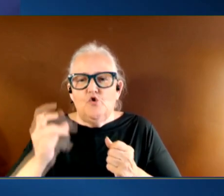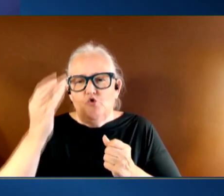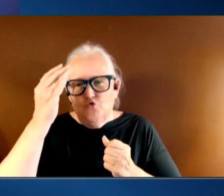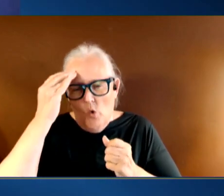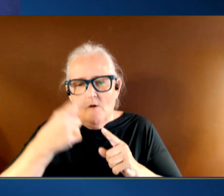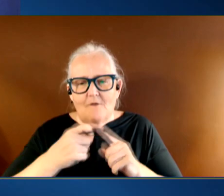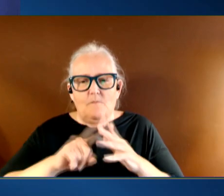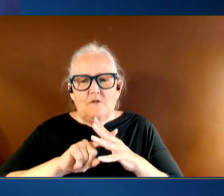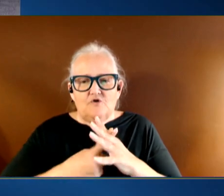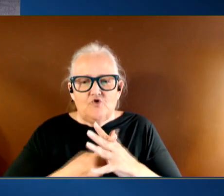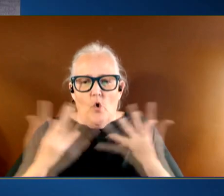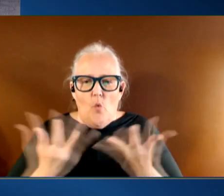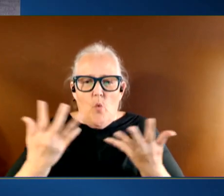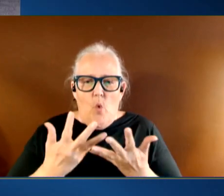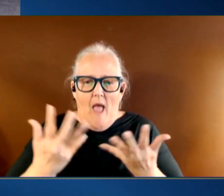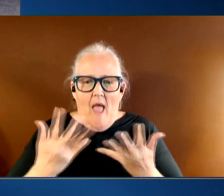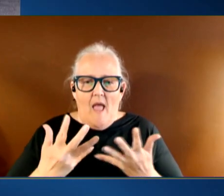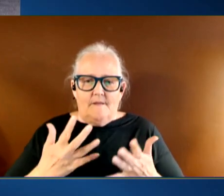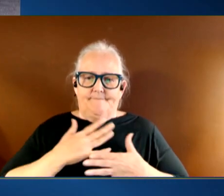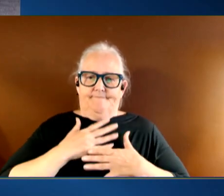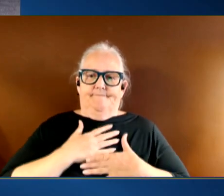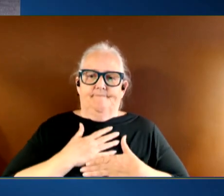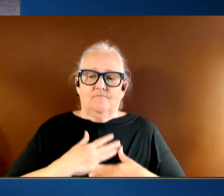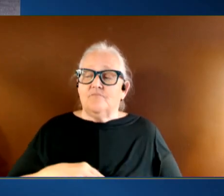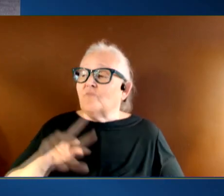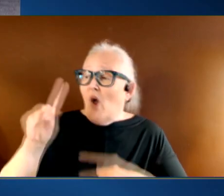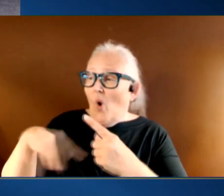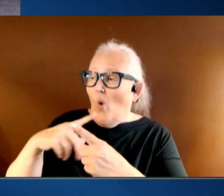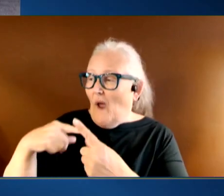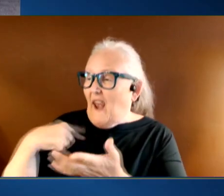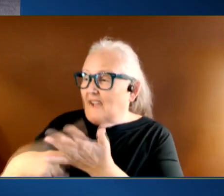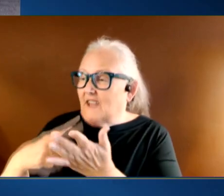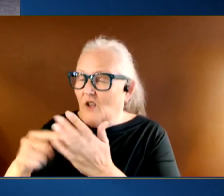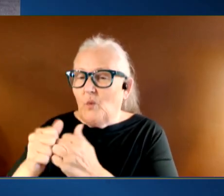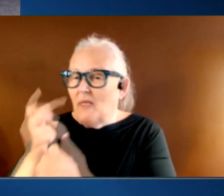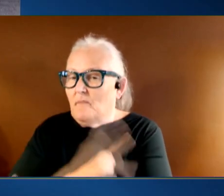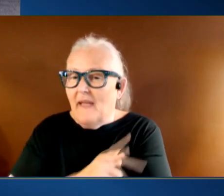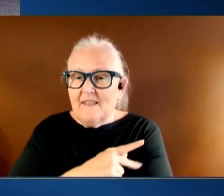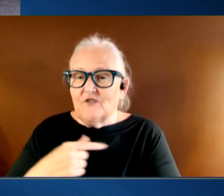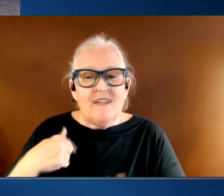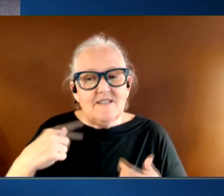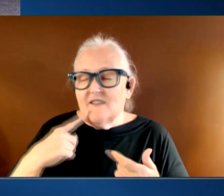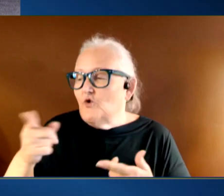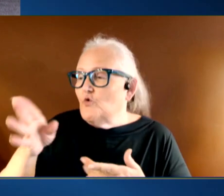Lydia Pecker: Yeah. And I always -- when I talk to my patients about this, I always say, "You know, you don't know what you're going to decide. You don't know what you're going